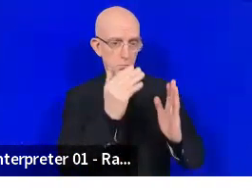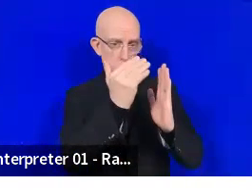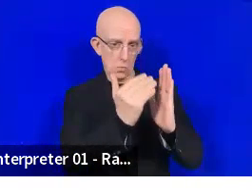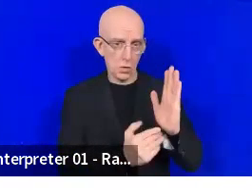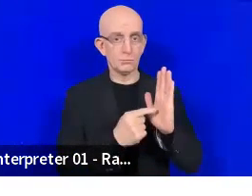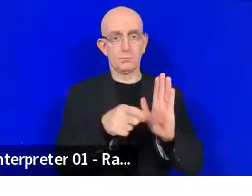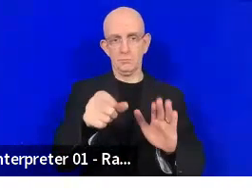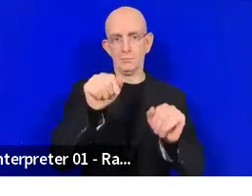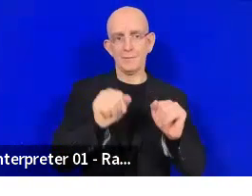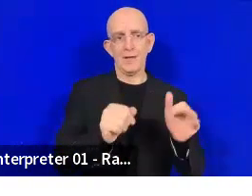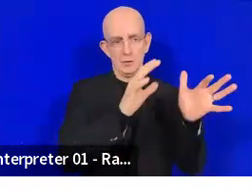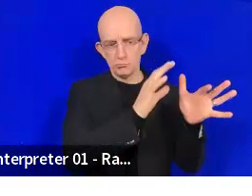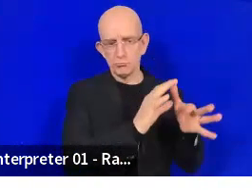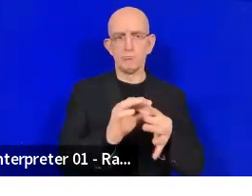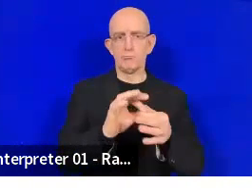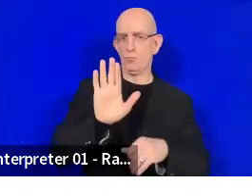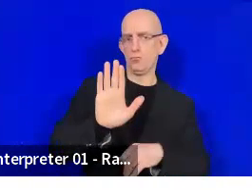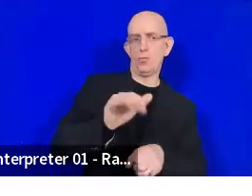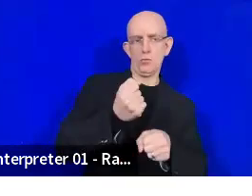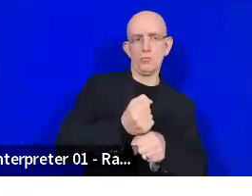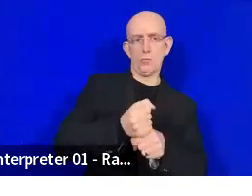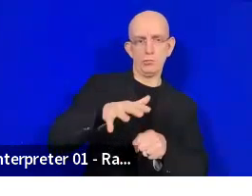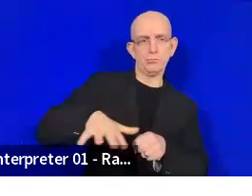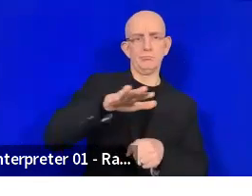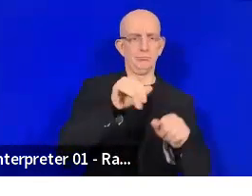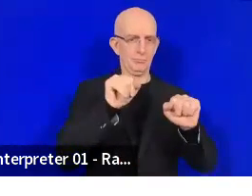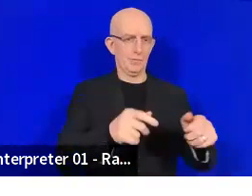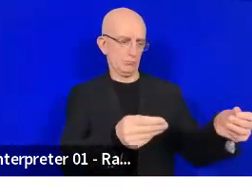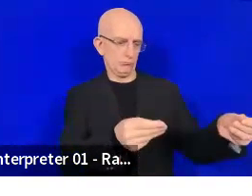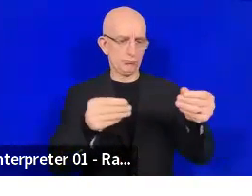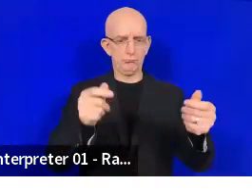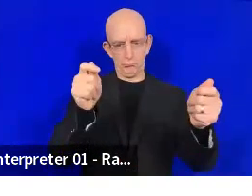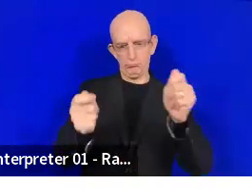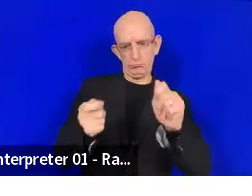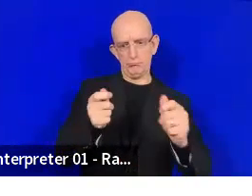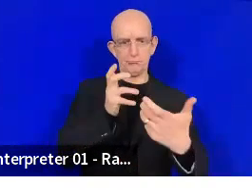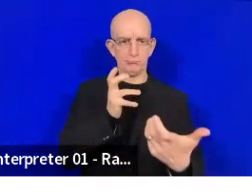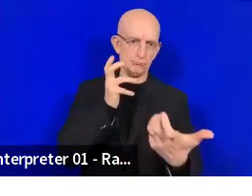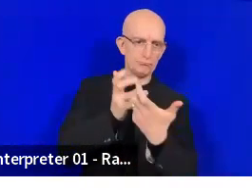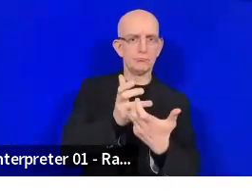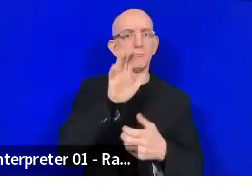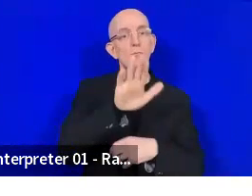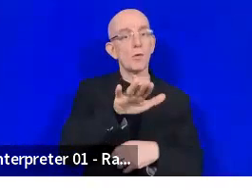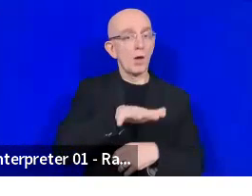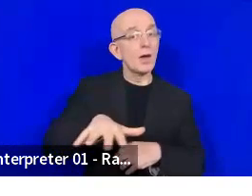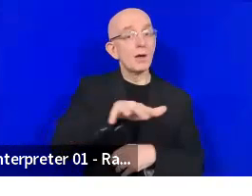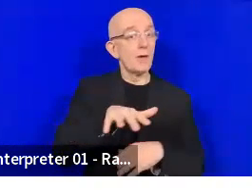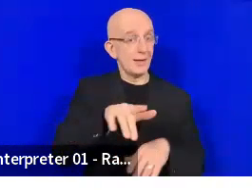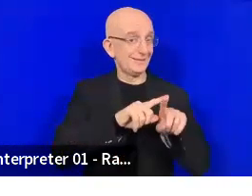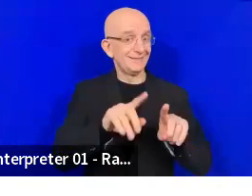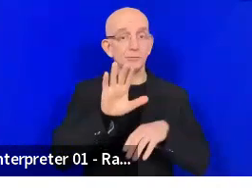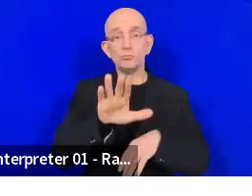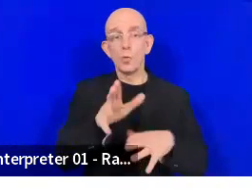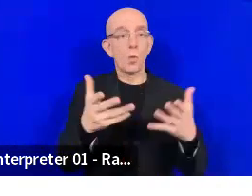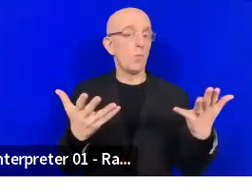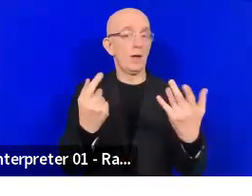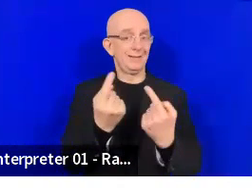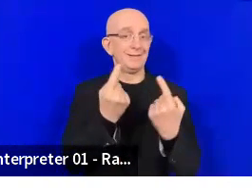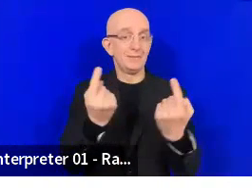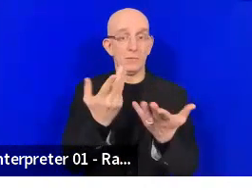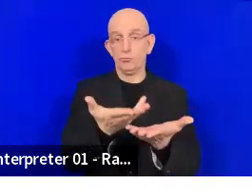your issue area or to your context, so it's not predescriptive at all and feel free to